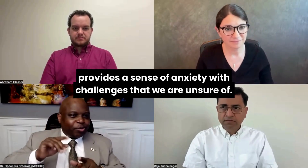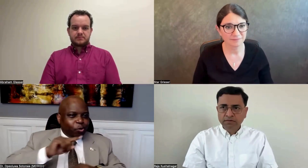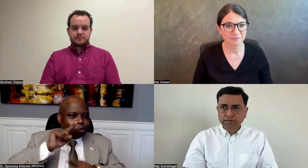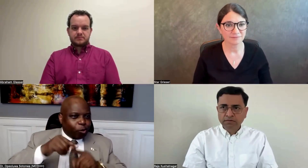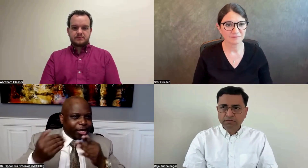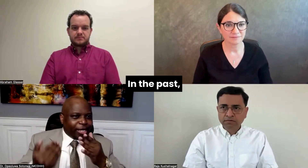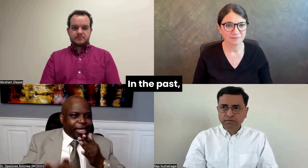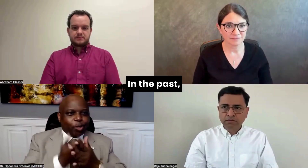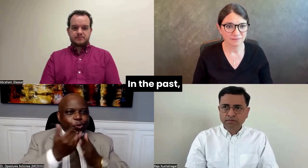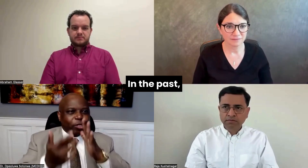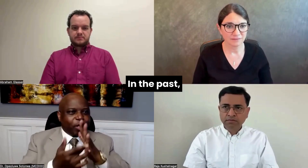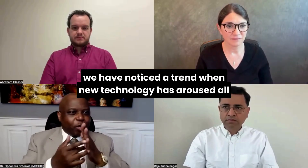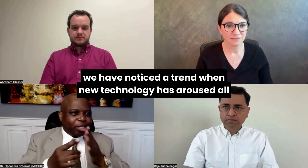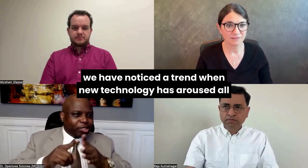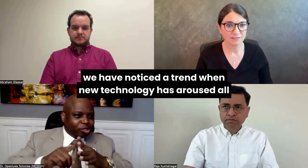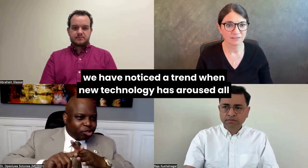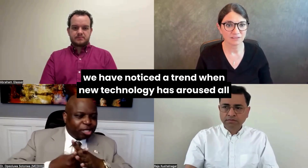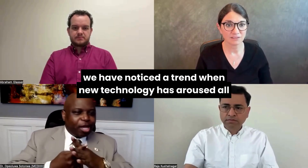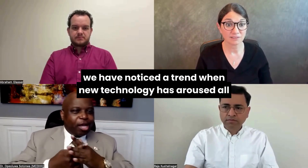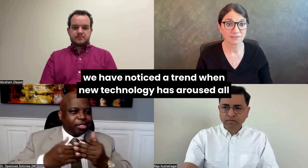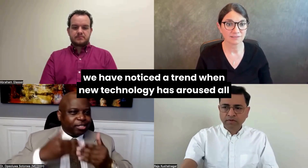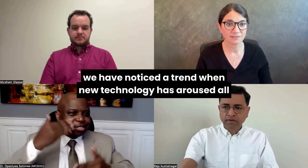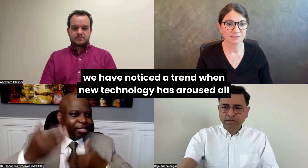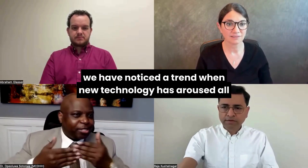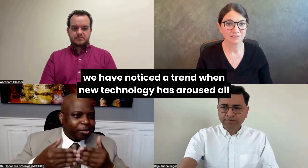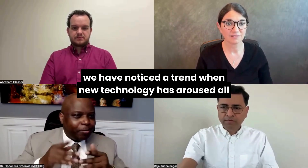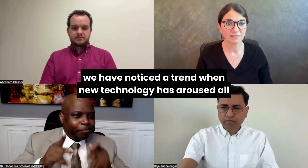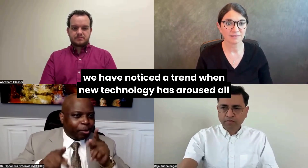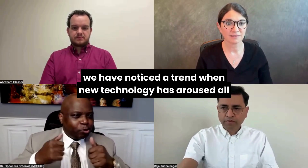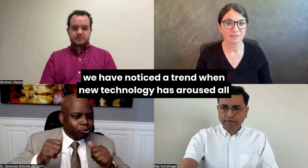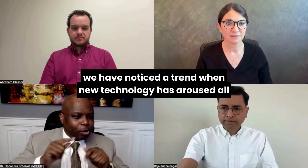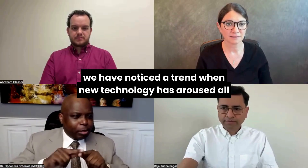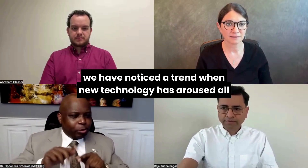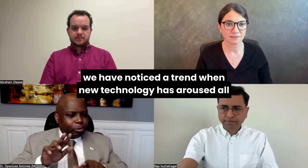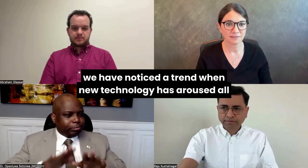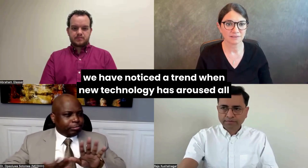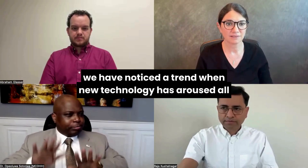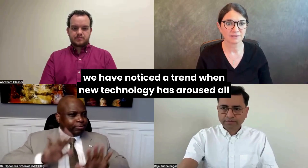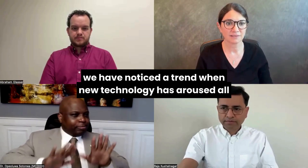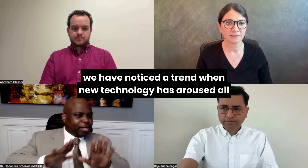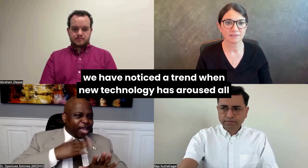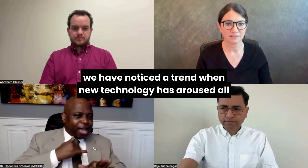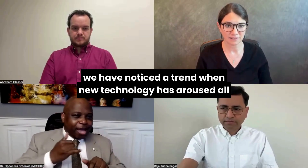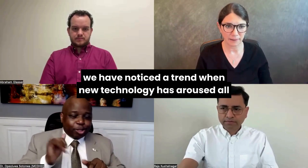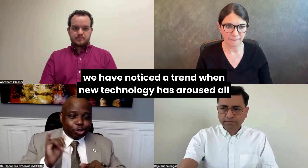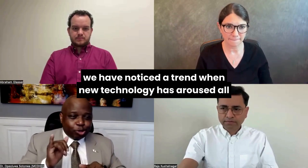we have noticed a trend when new technology has aroused all of the innovation.